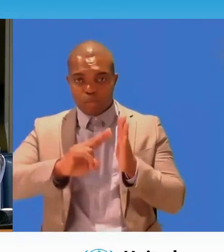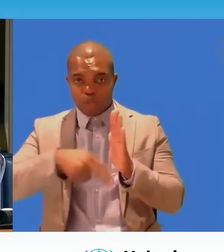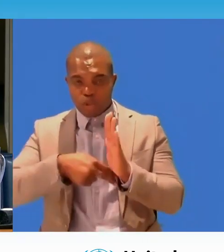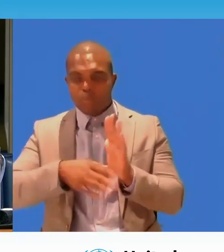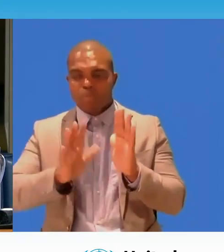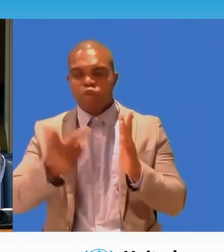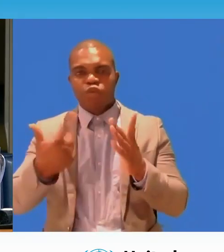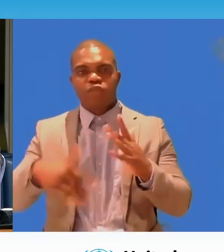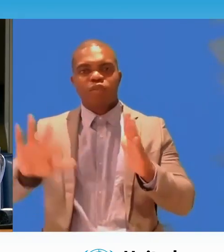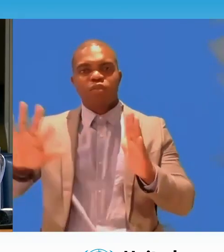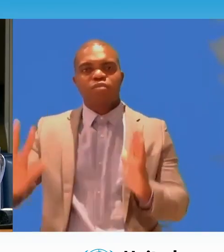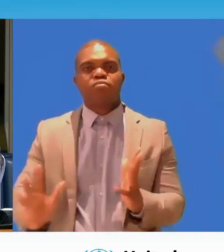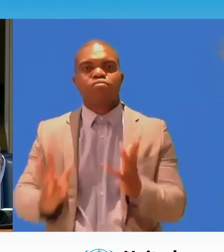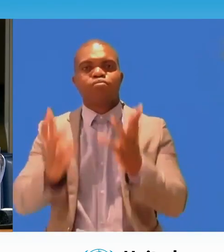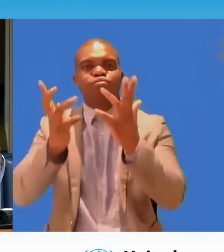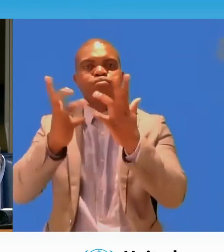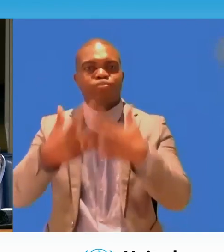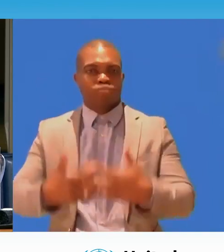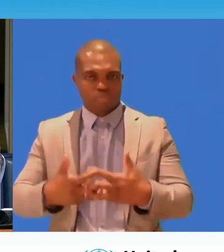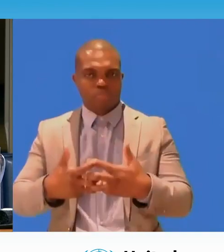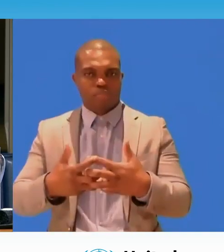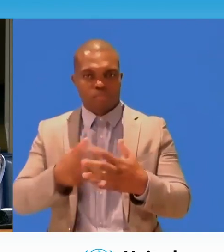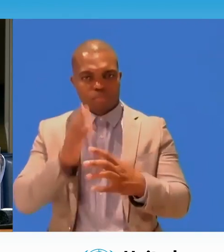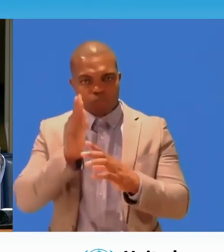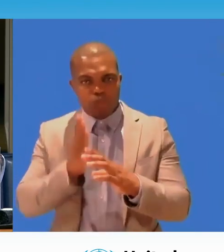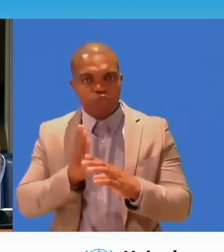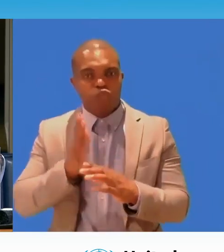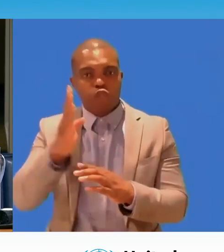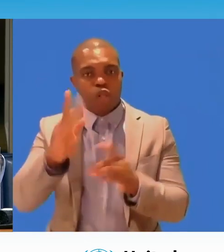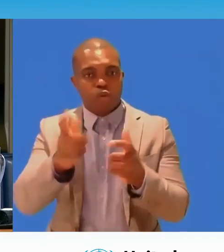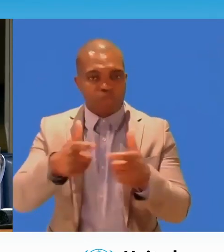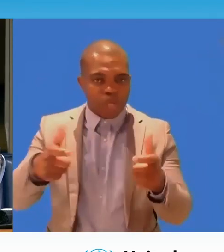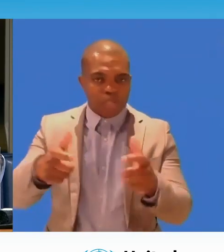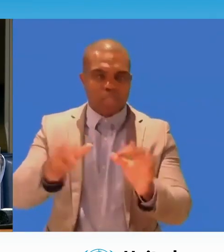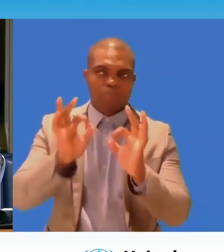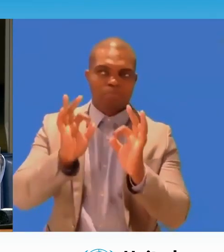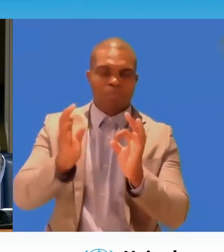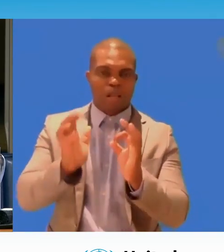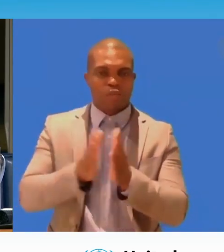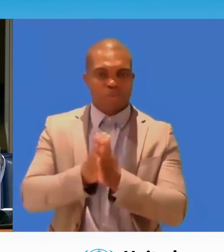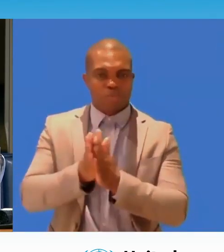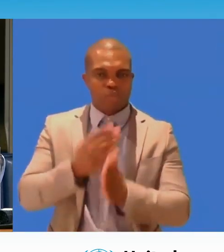with renewed commitment now I would like to warmly welcome our distinguished panelists